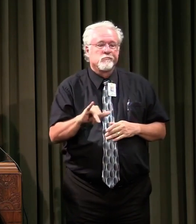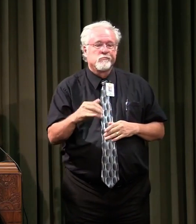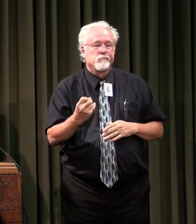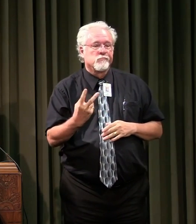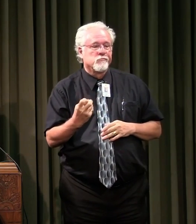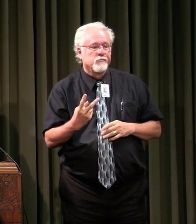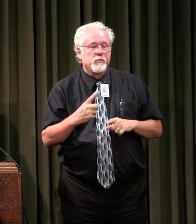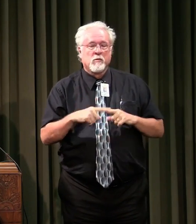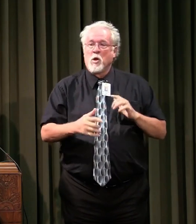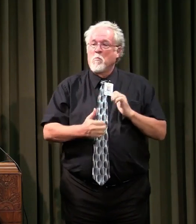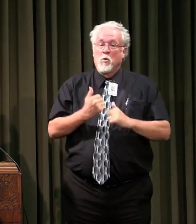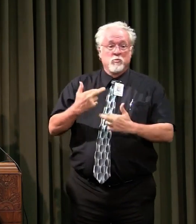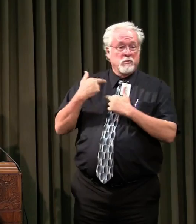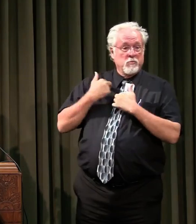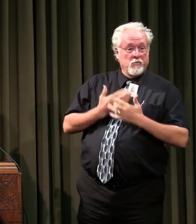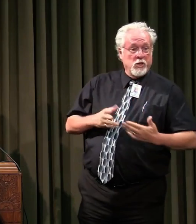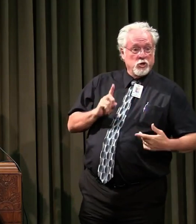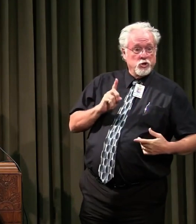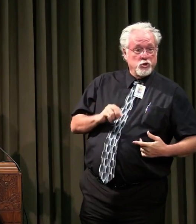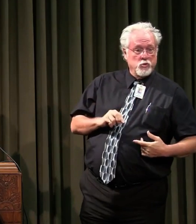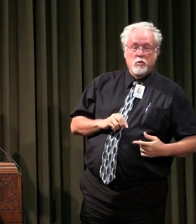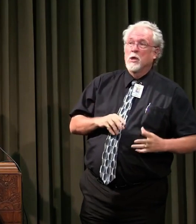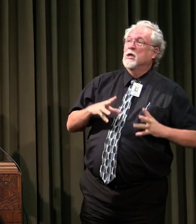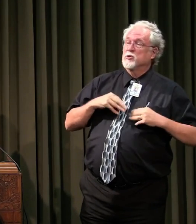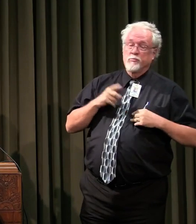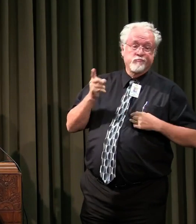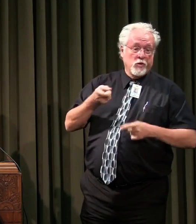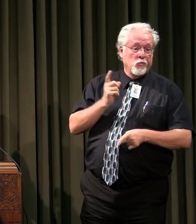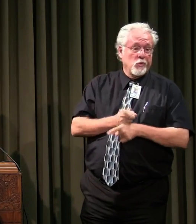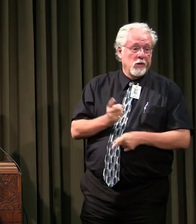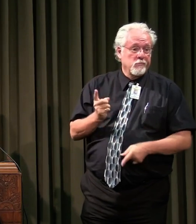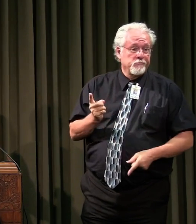responsible thing to do is to assume that that number is correct is it going